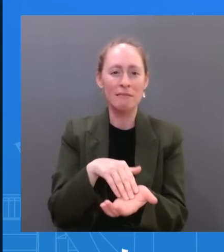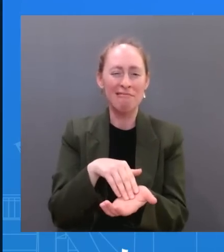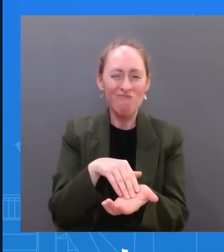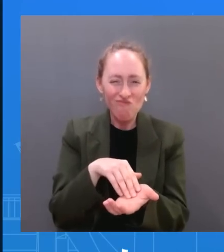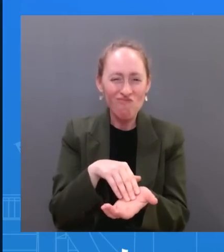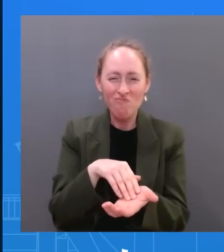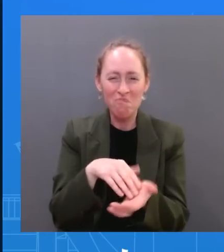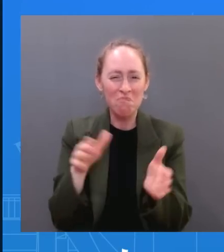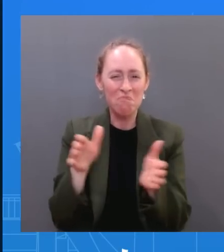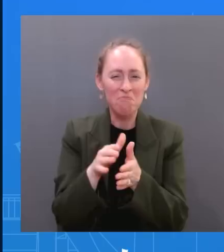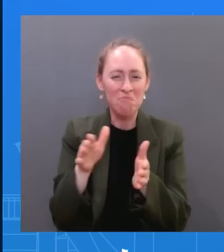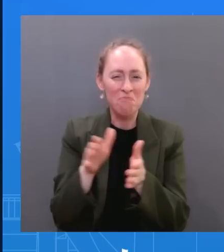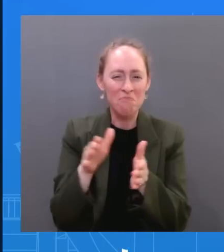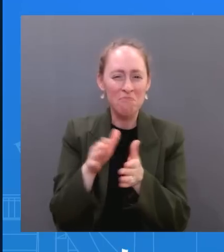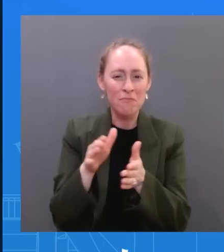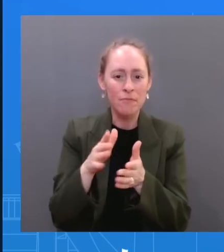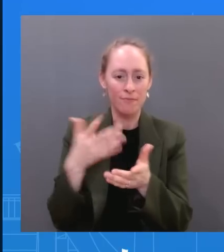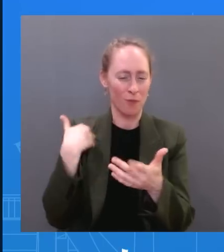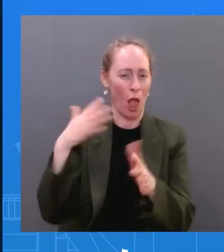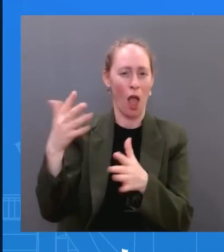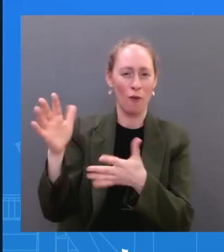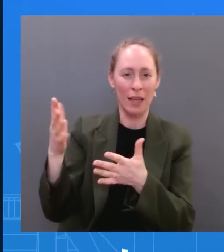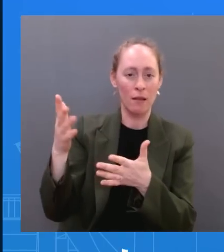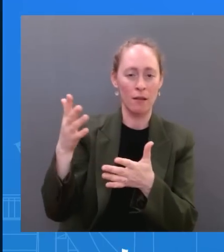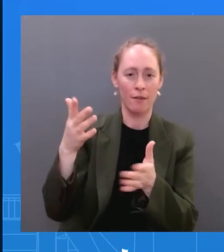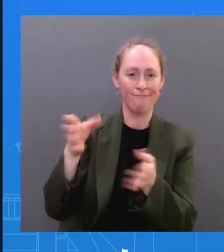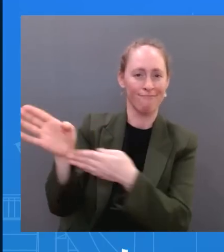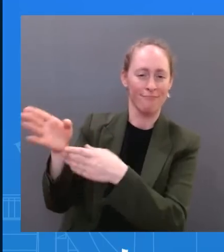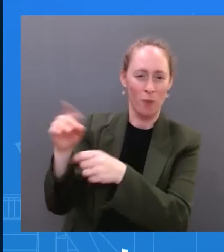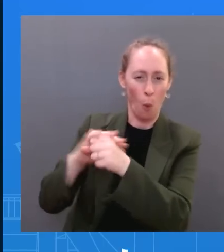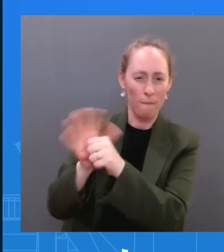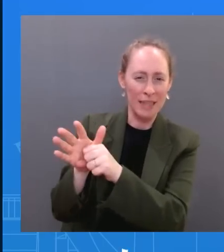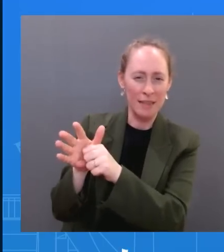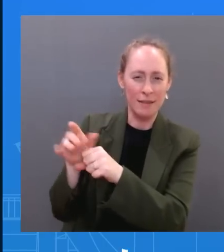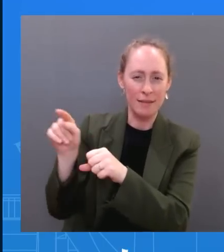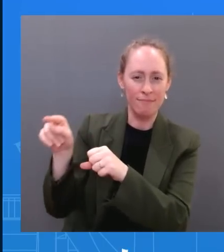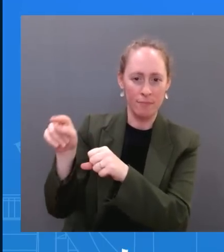our COVID-19 response, the monkeypox, which is an issue that we're dealing with right now